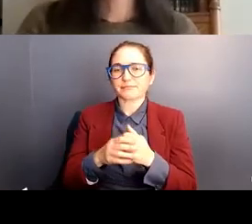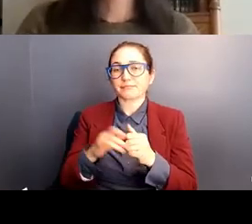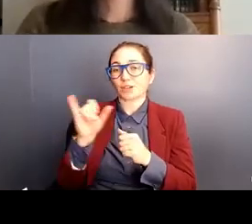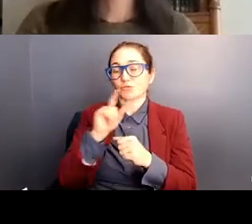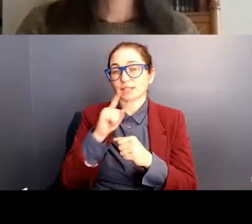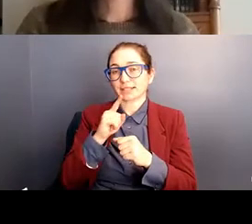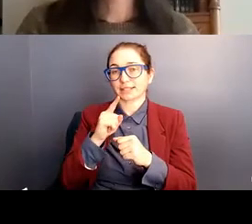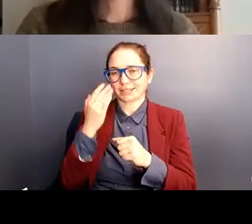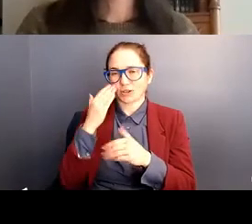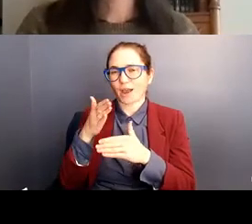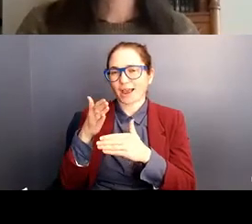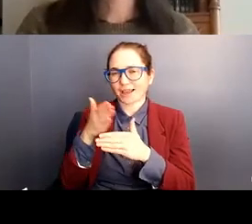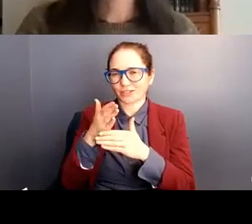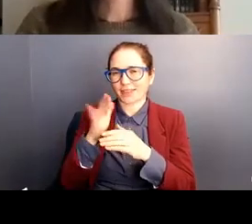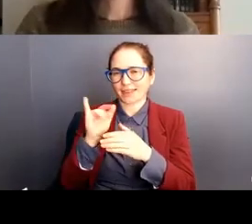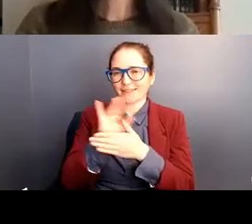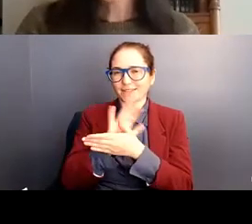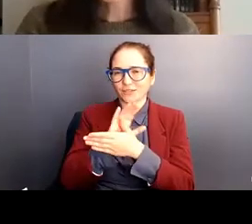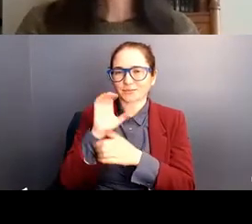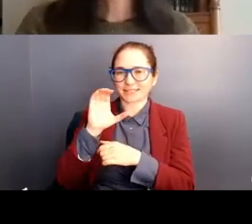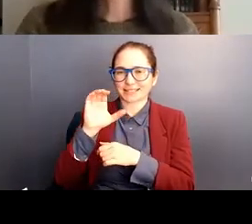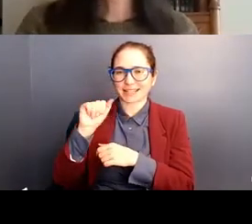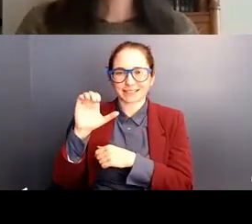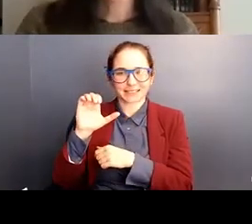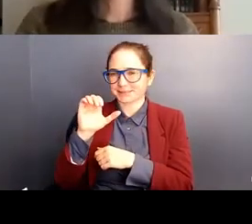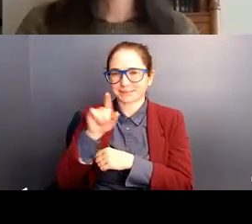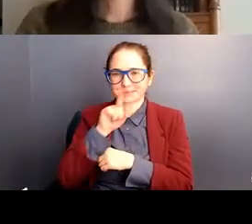that video from CCAC where we did not have interpreters on the